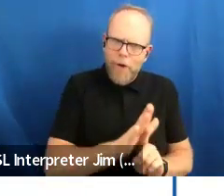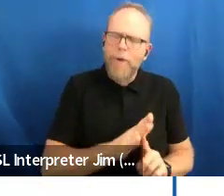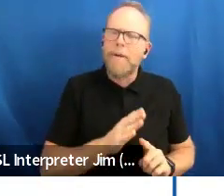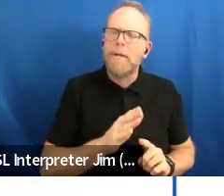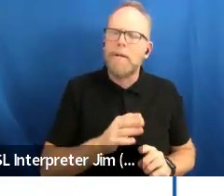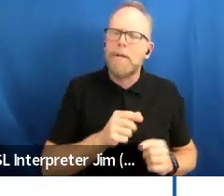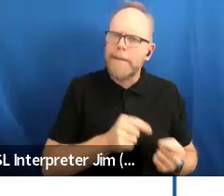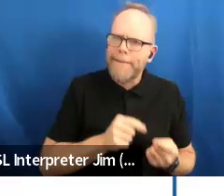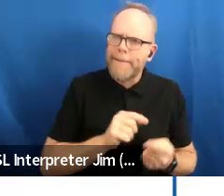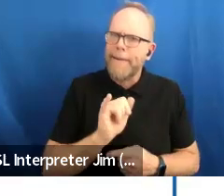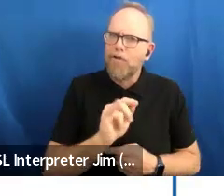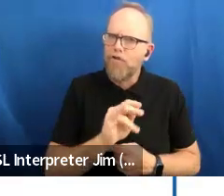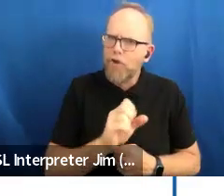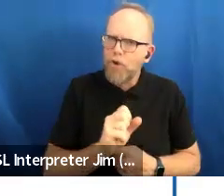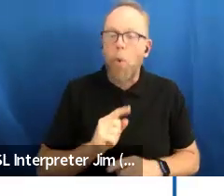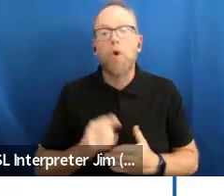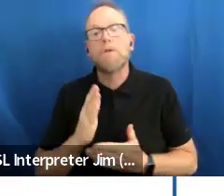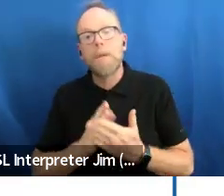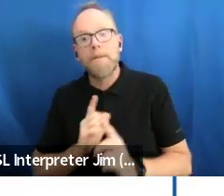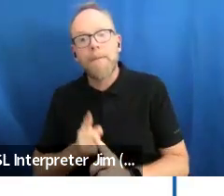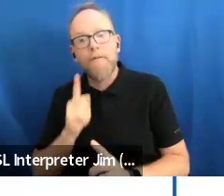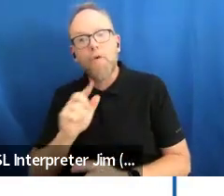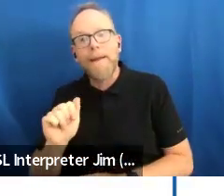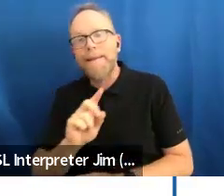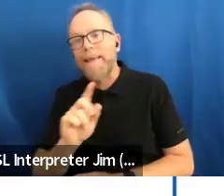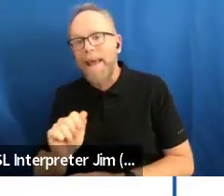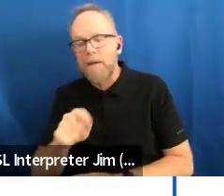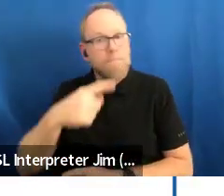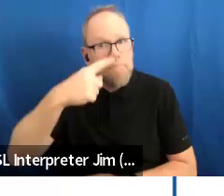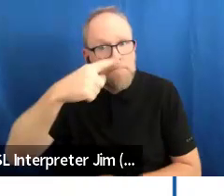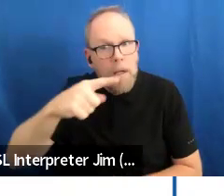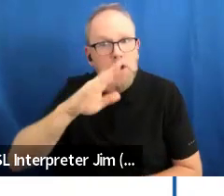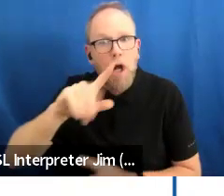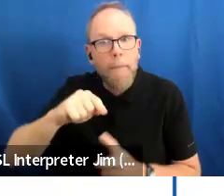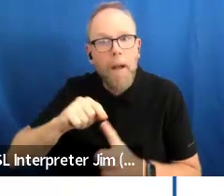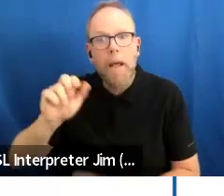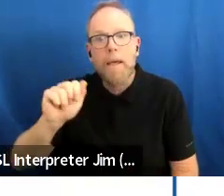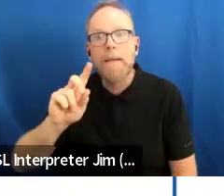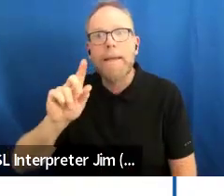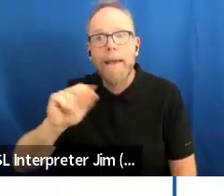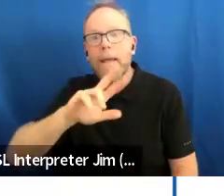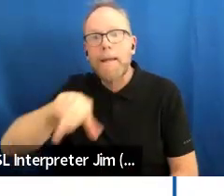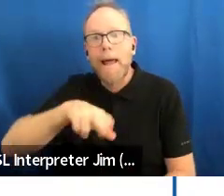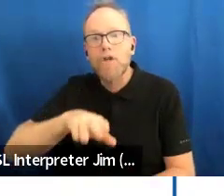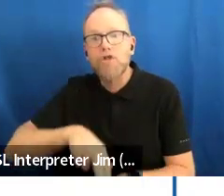if you wanted to speak about the ADA National Network as a resource for our audience.